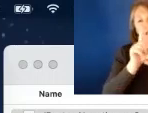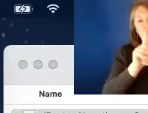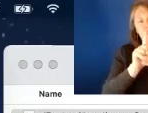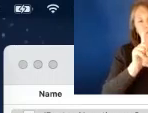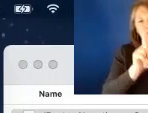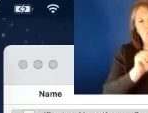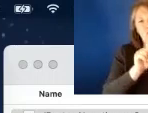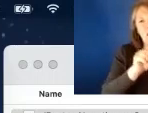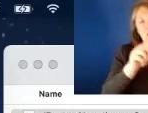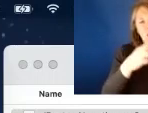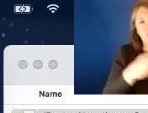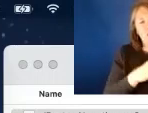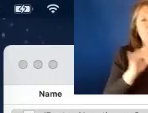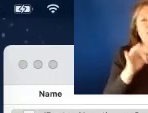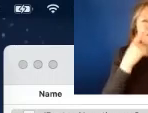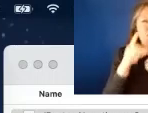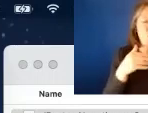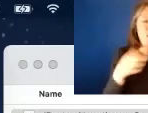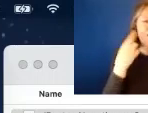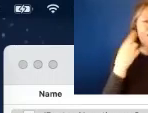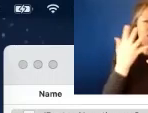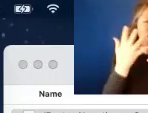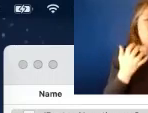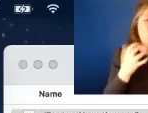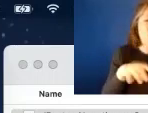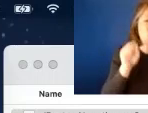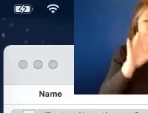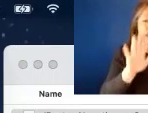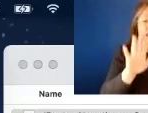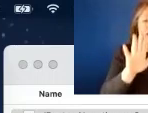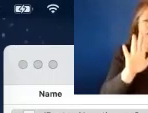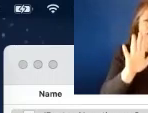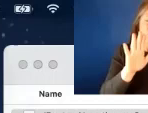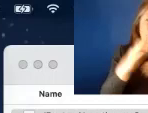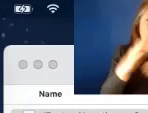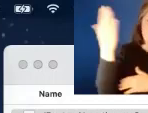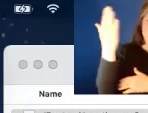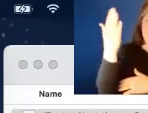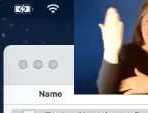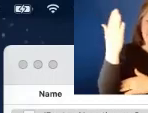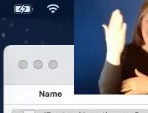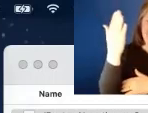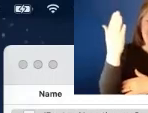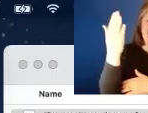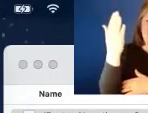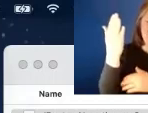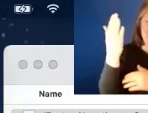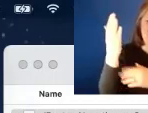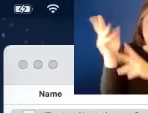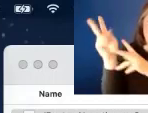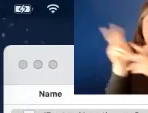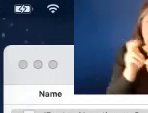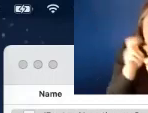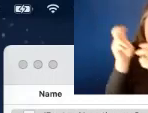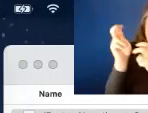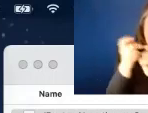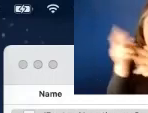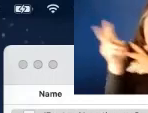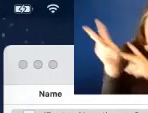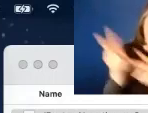reason you want to take your presentation off of the gallery, just for a brief period